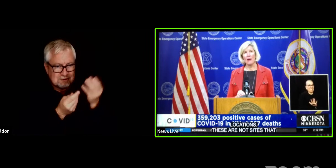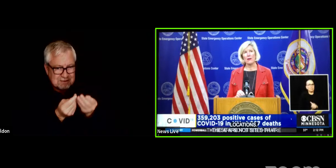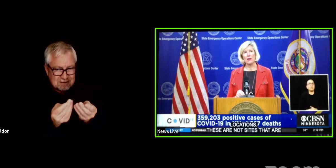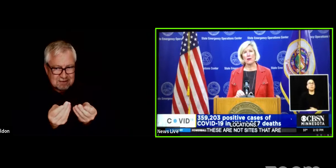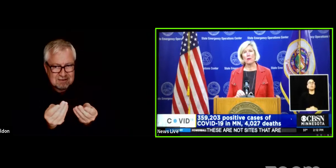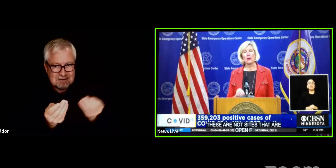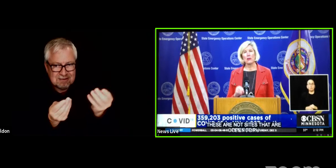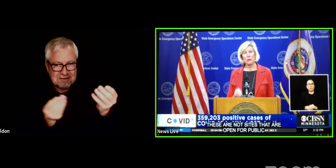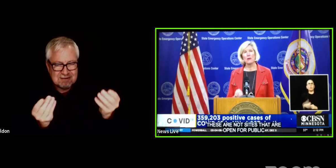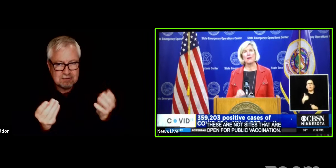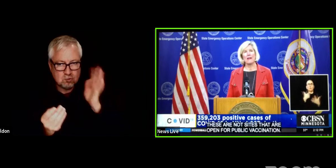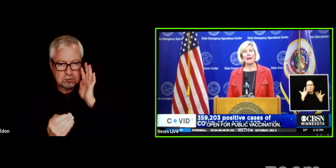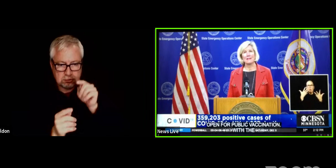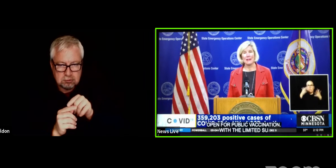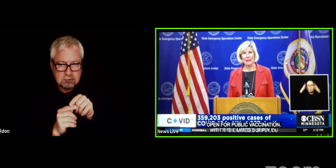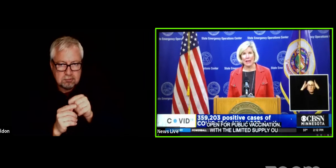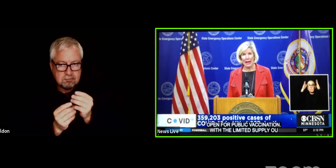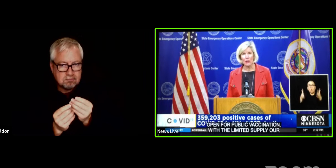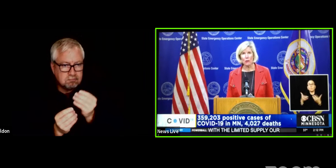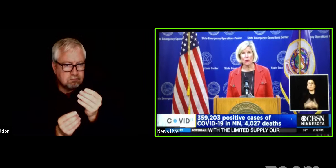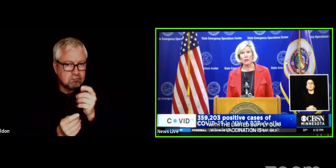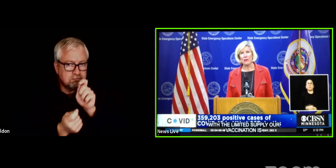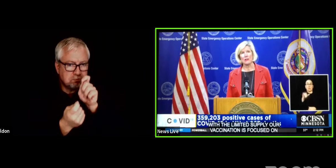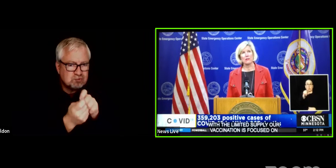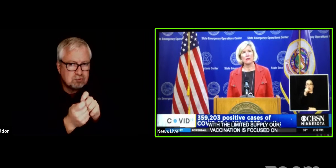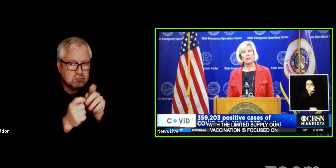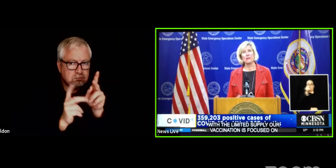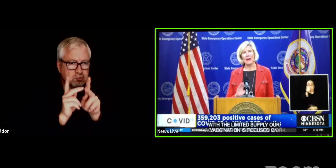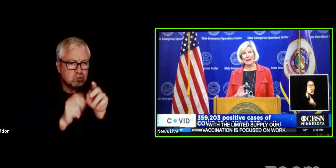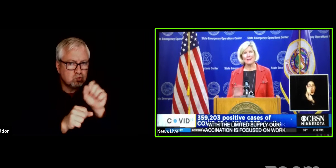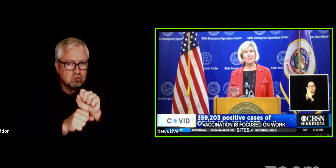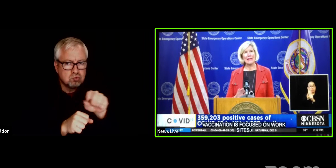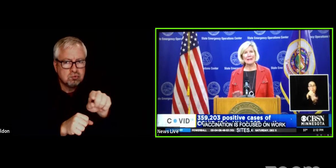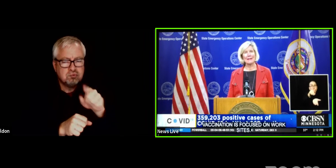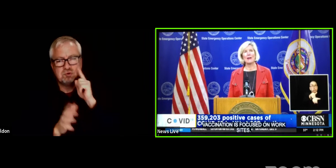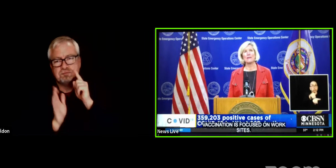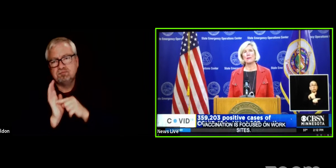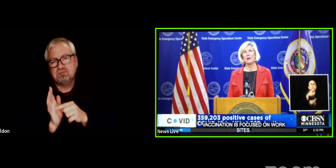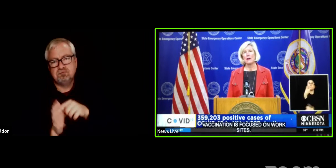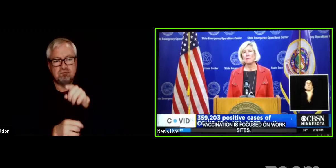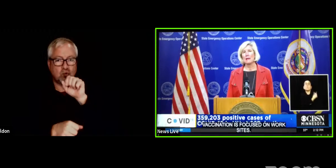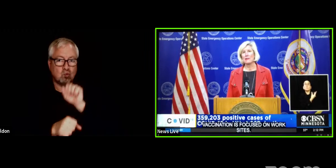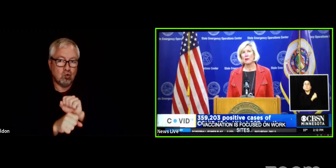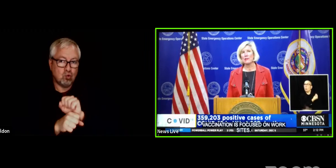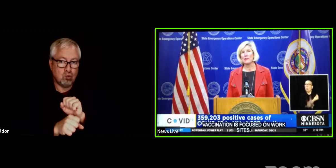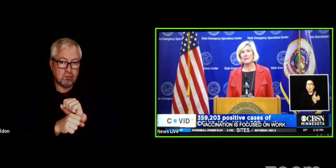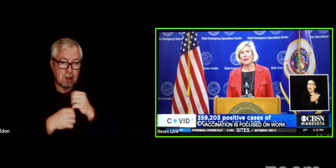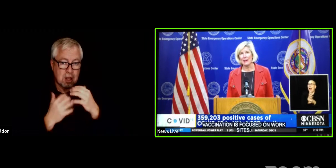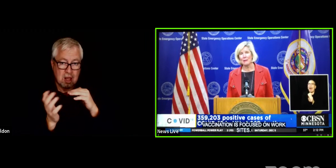HEALTH CARE WORKERS, YOU WILL GET VACCINATED AT YOUR WORKSITE SO THERE'S NOT A PLACE NOW FOR MINNESOTANS TO SIGN UP